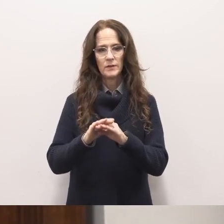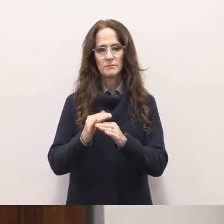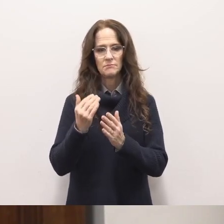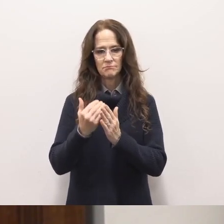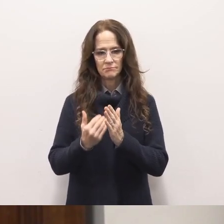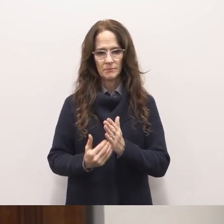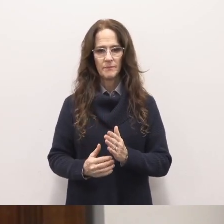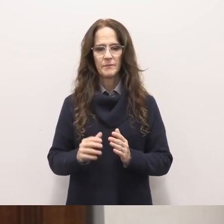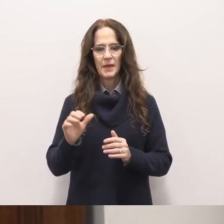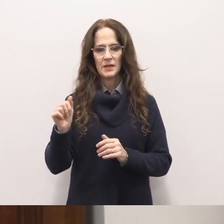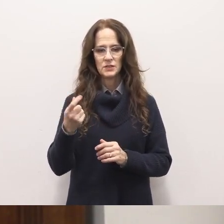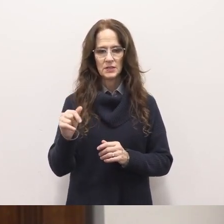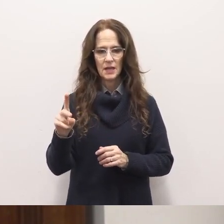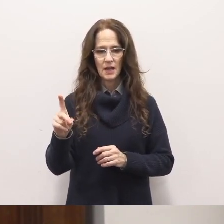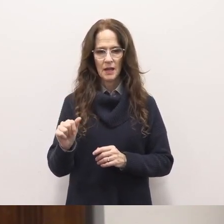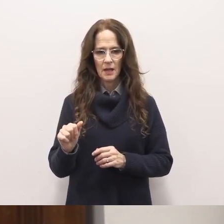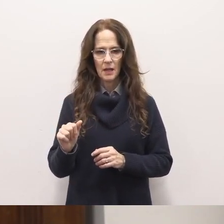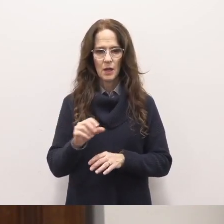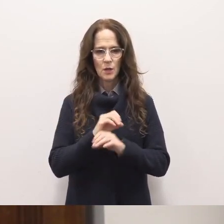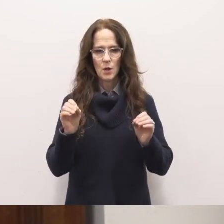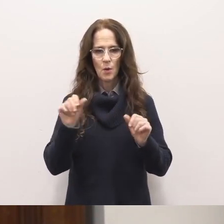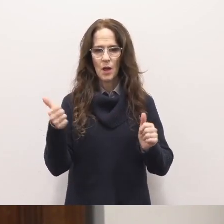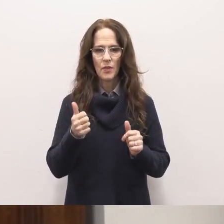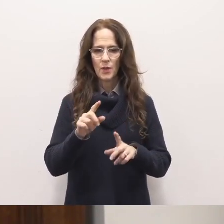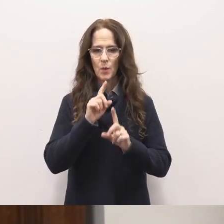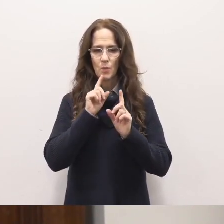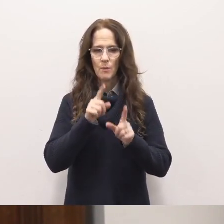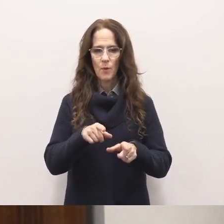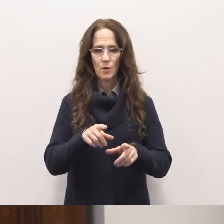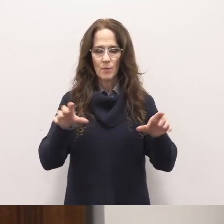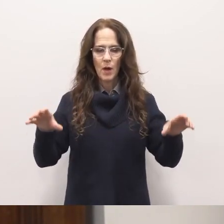The board took no other reportable action.